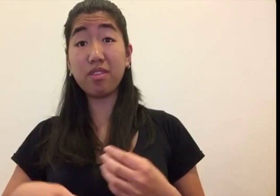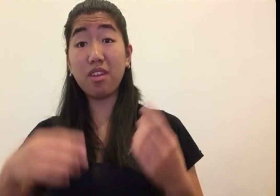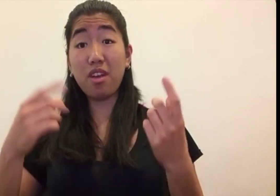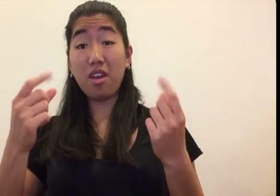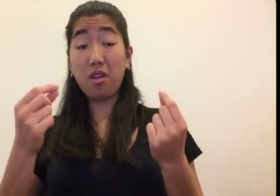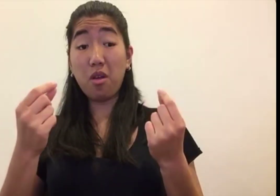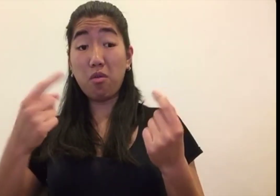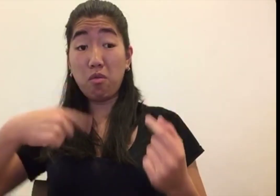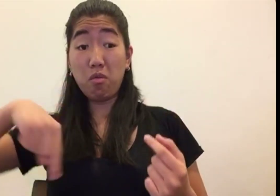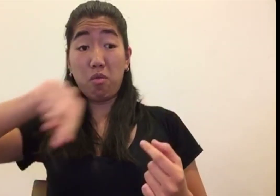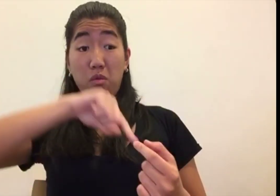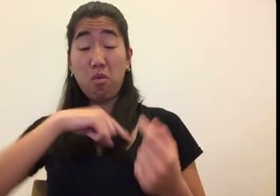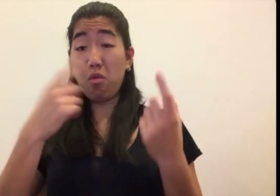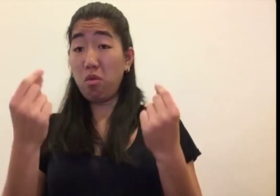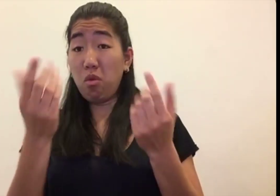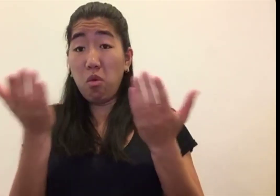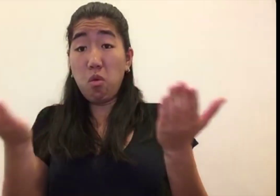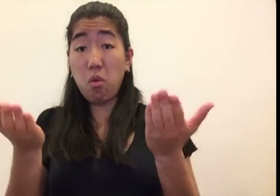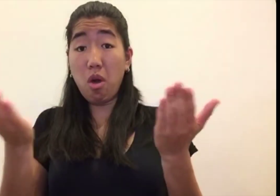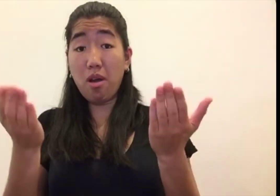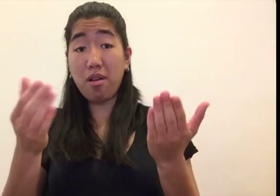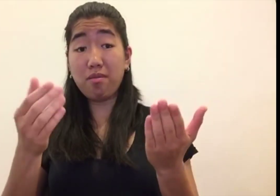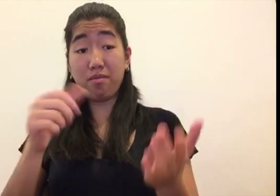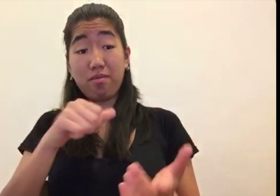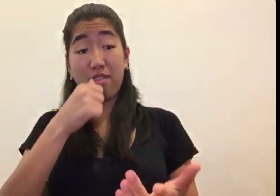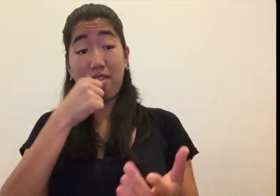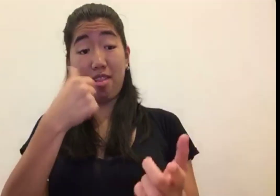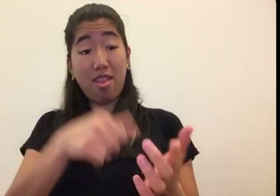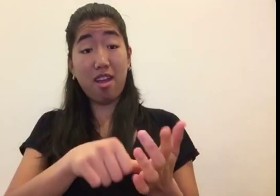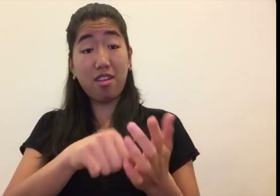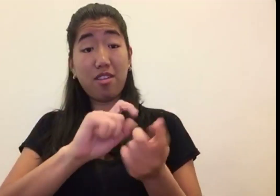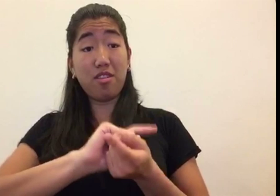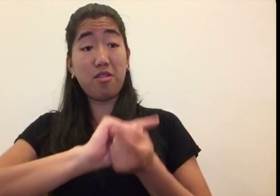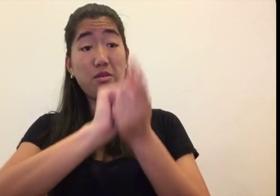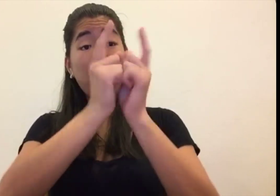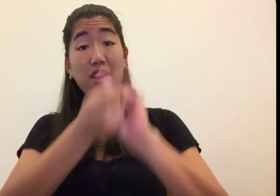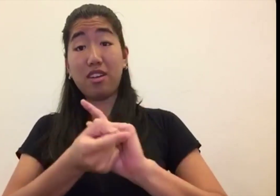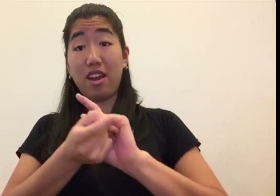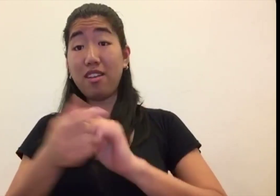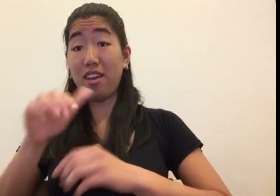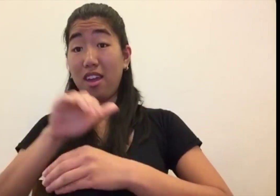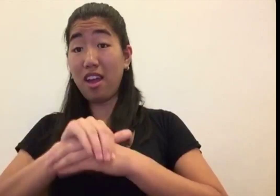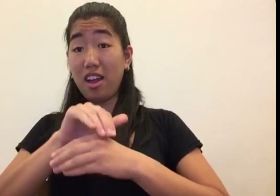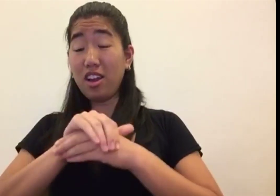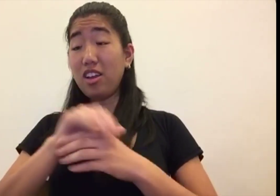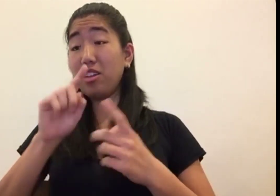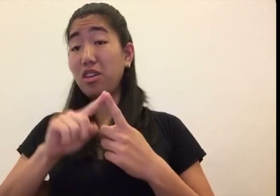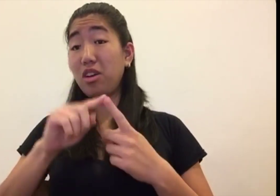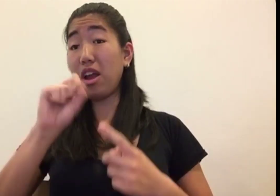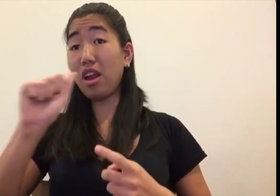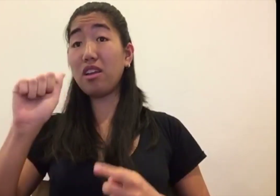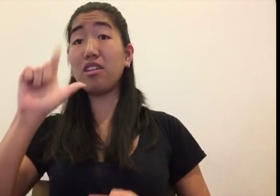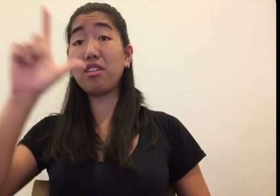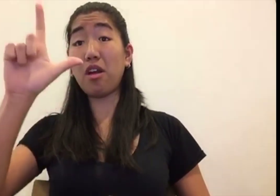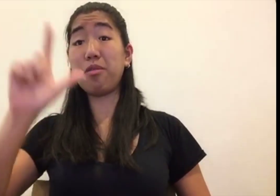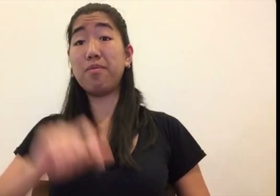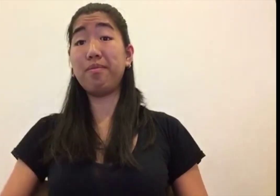We will translate the letter from English to ASL.